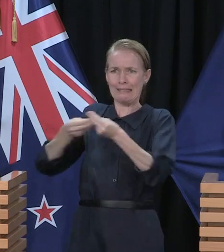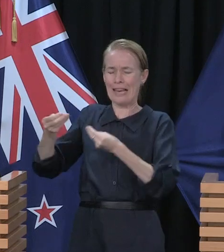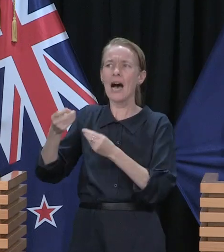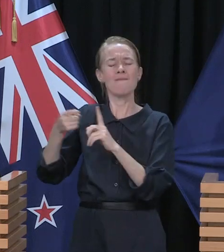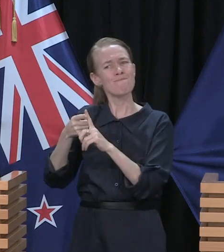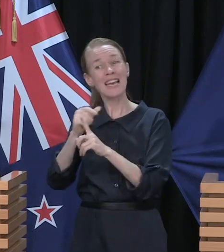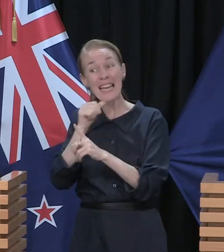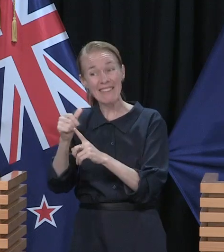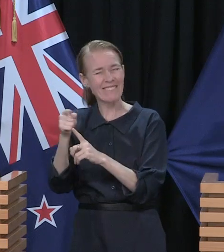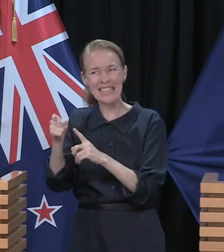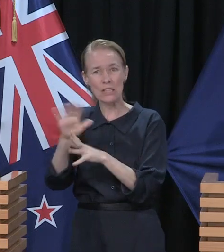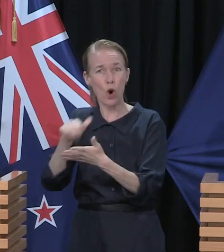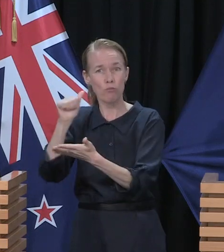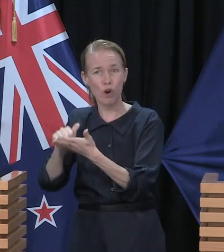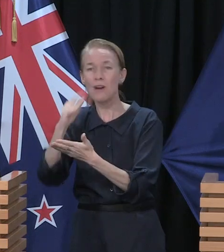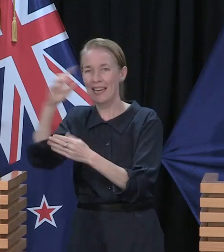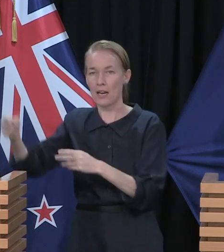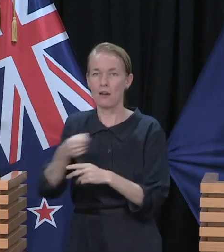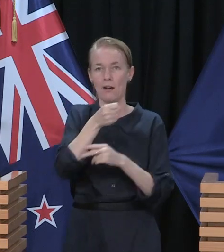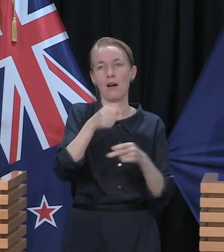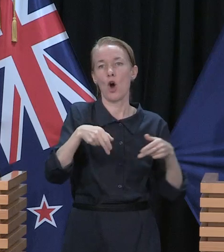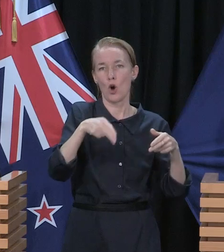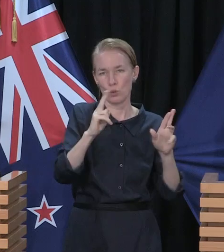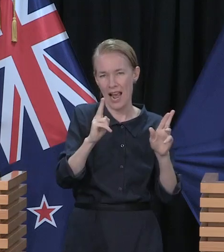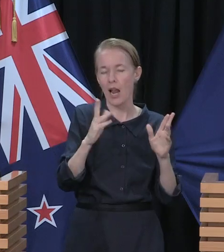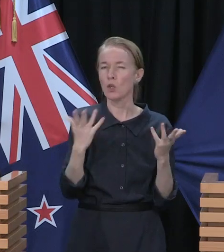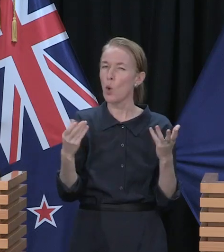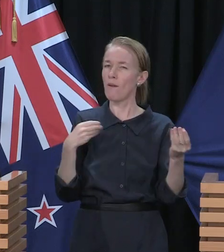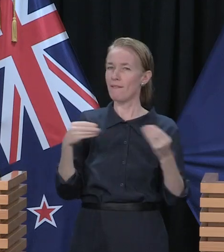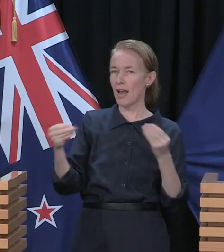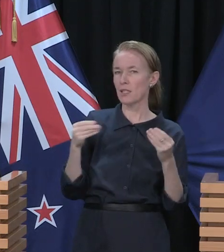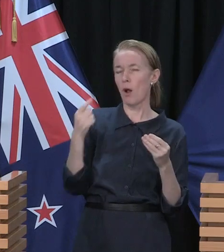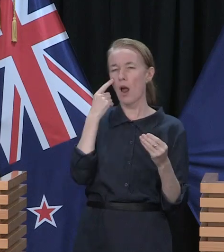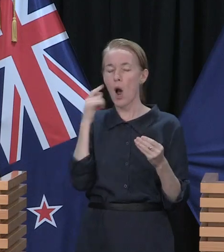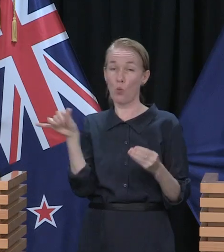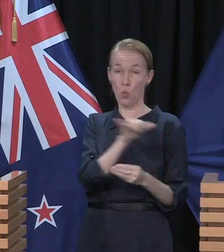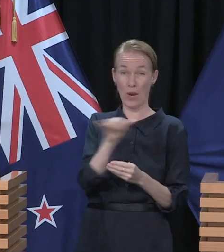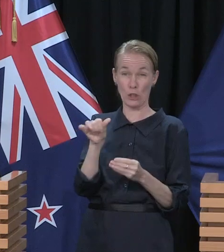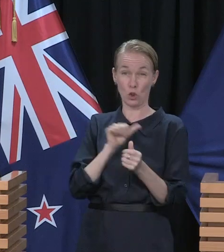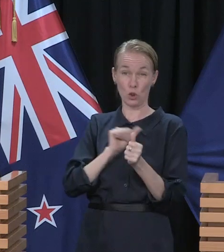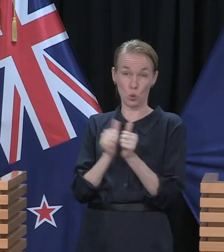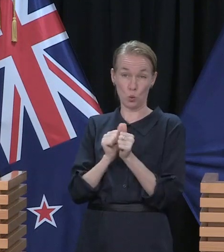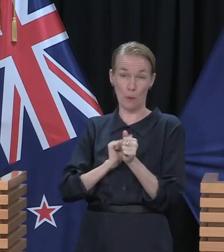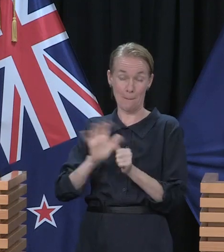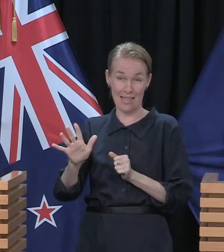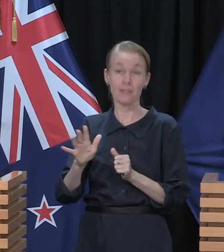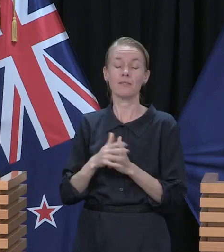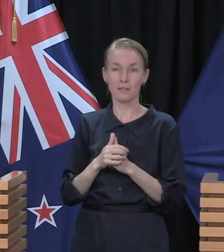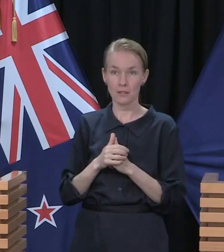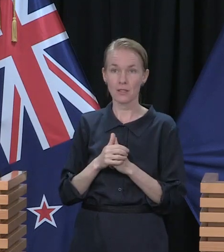at home and who might want to reduce the risk to their other families members, that they could use a managed isolation